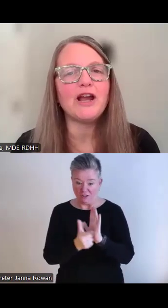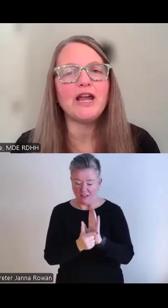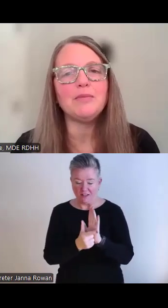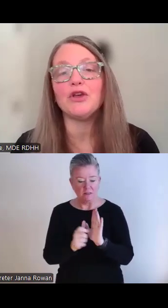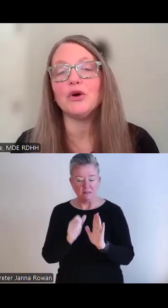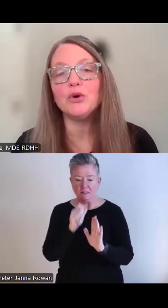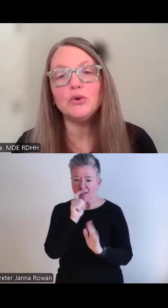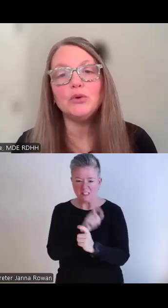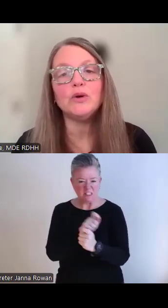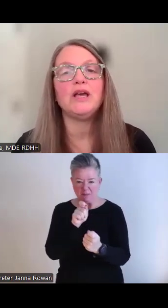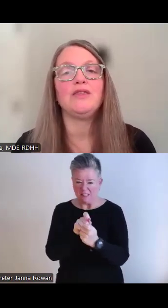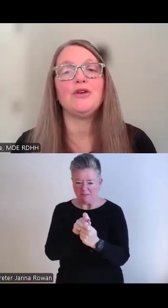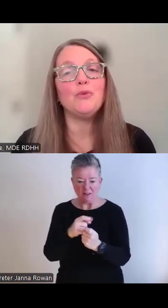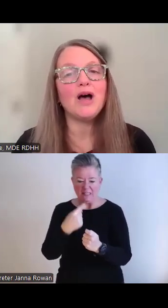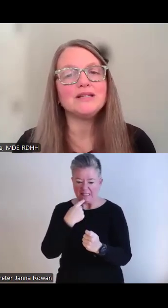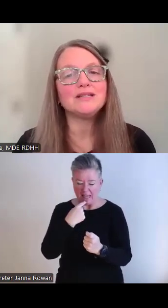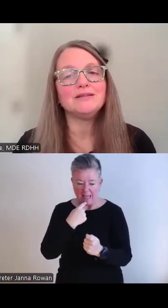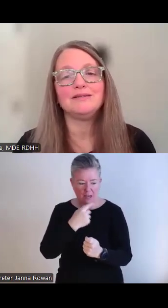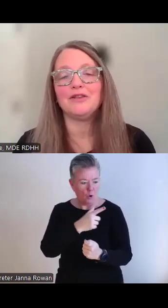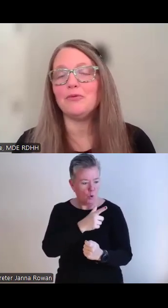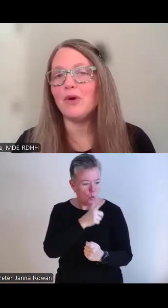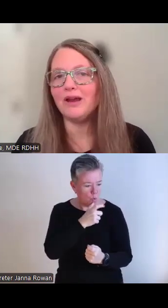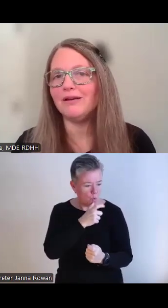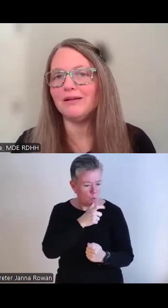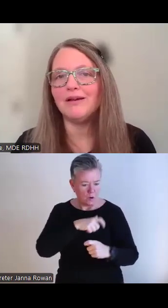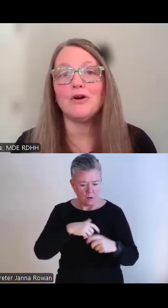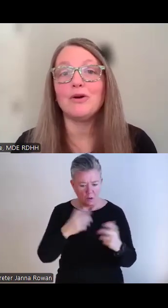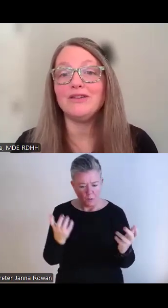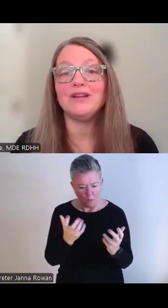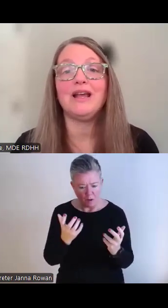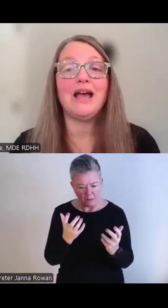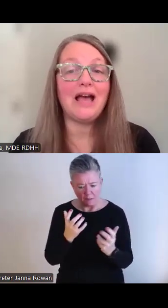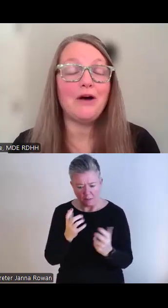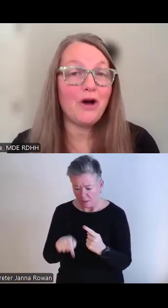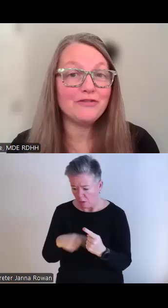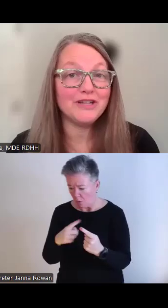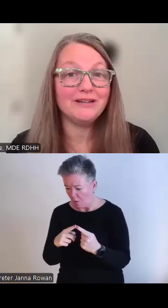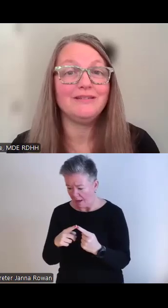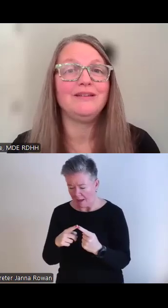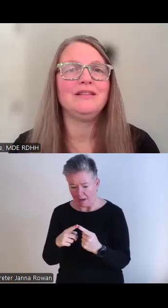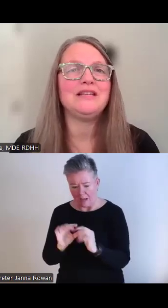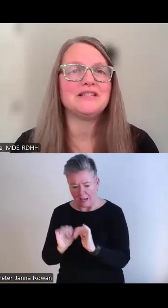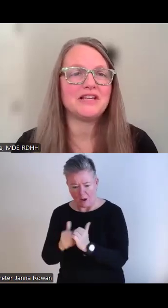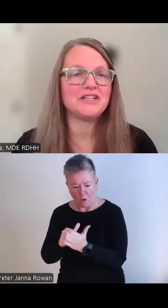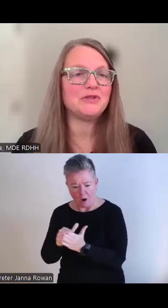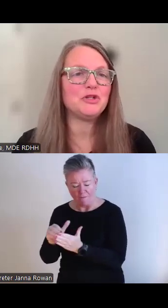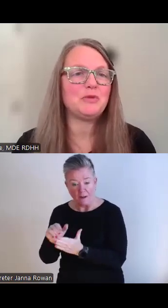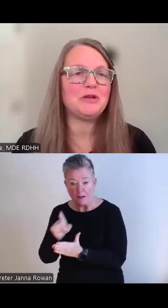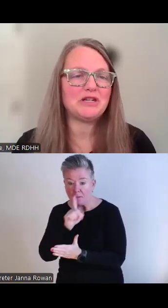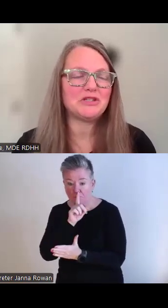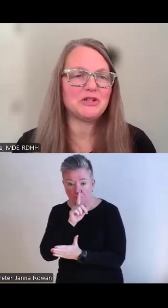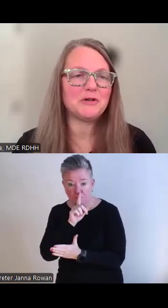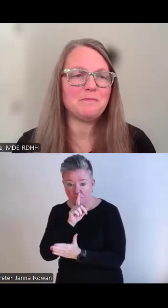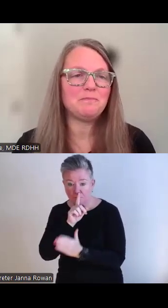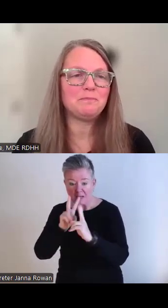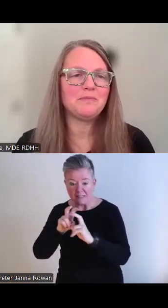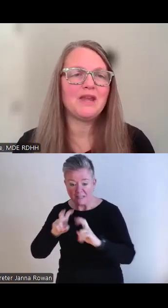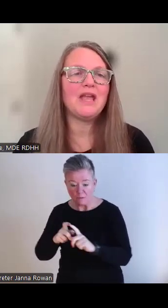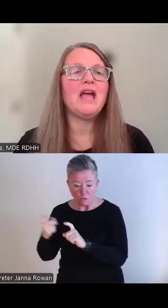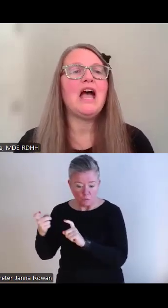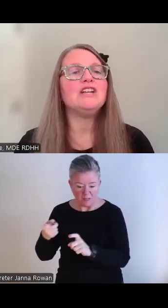frame the who, the what, the when, or even how often these assessments should be administered.